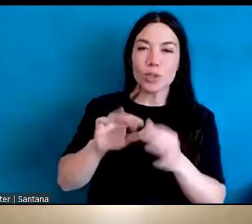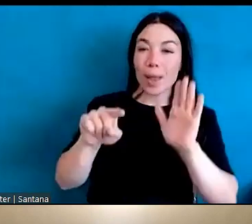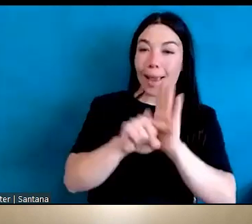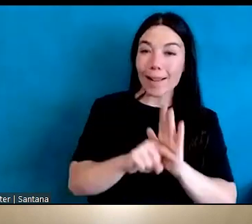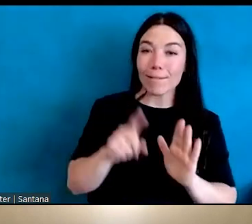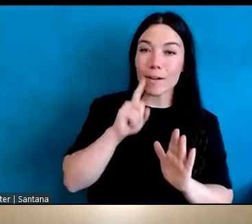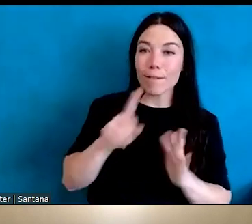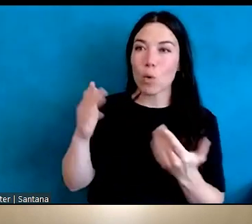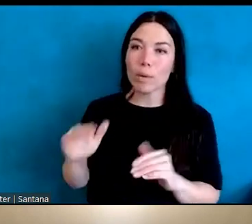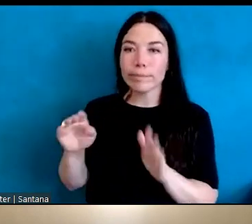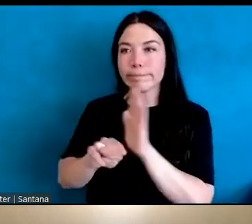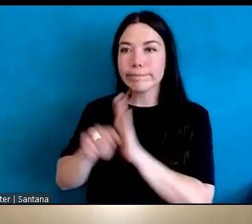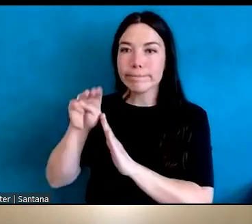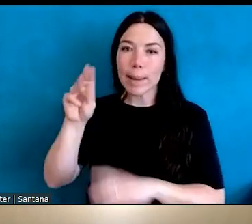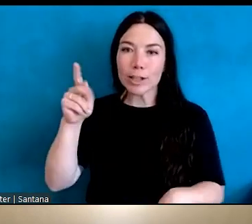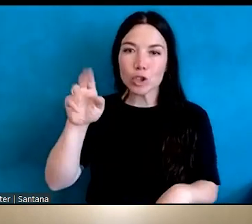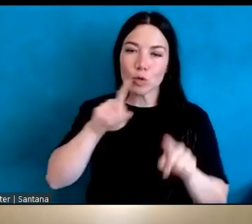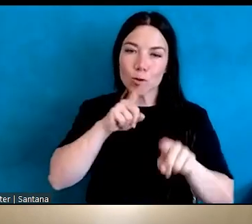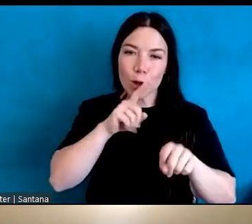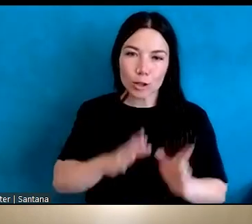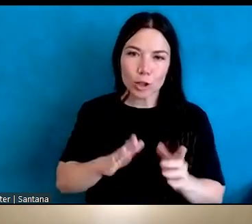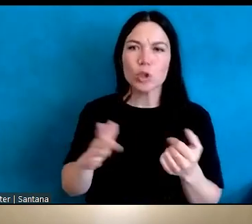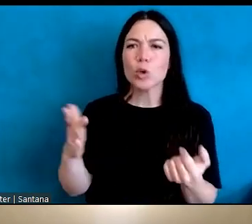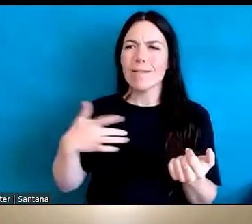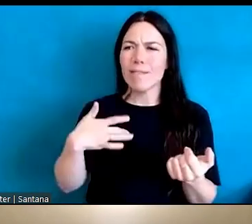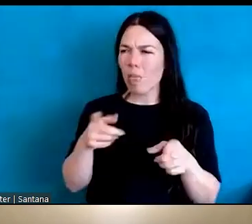So what we think's going on here is these children are just in a different developmental stage.